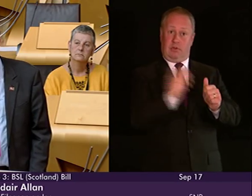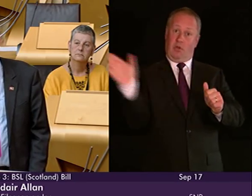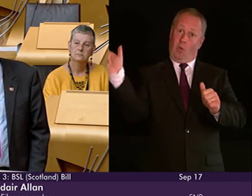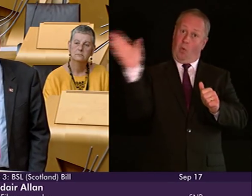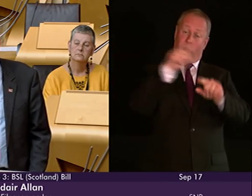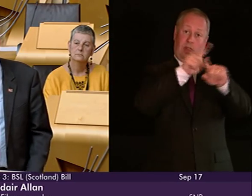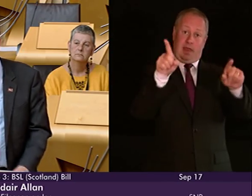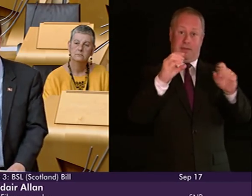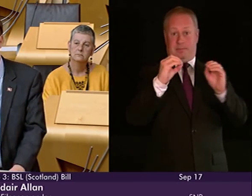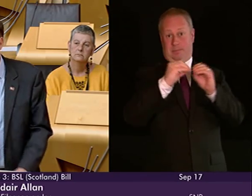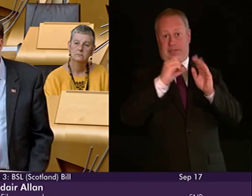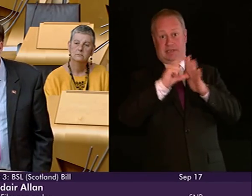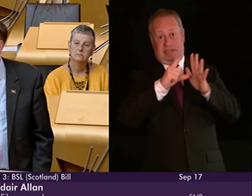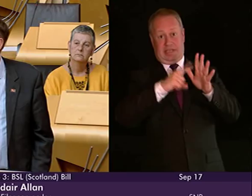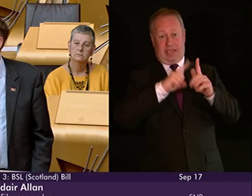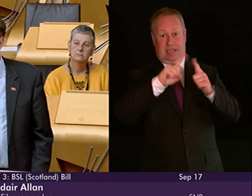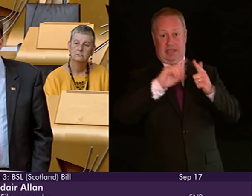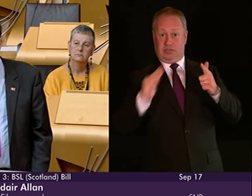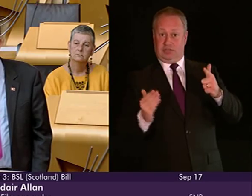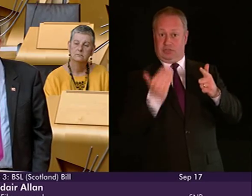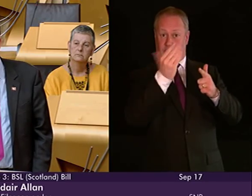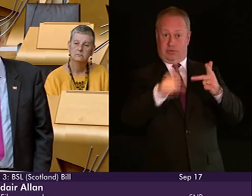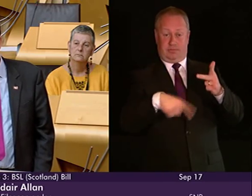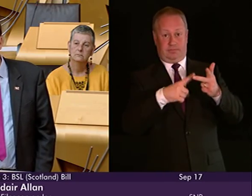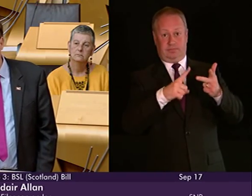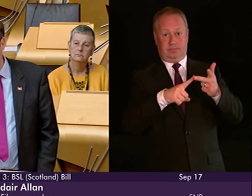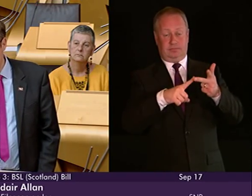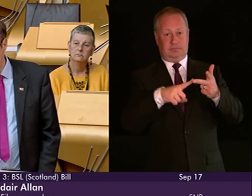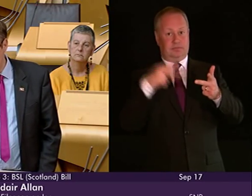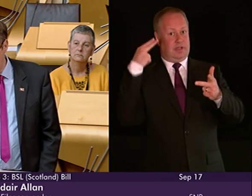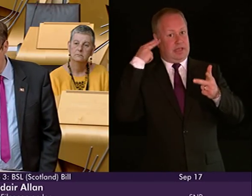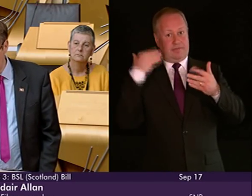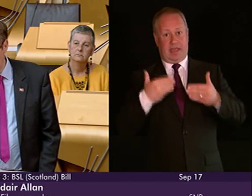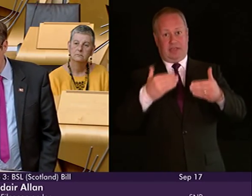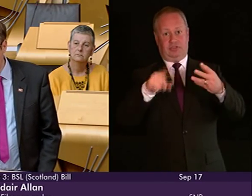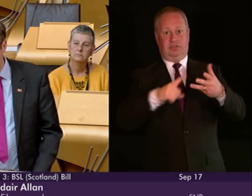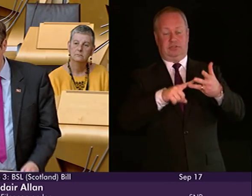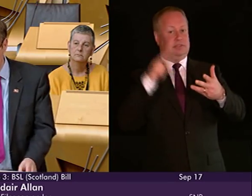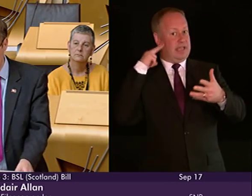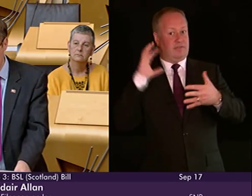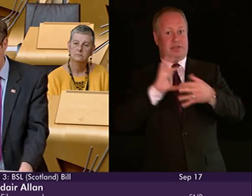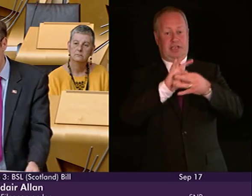British Deaf Association, the Scottish Council on Deafness, Deaf Action, Deaf Connections